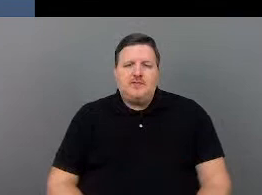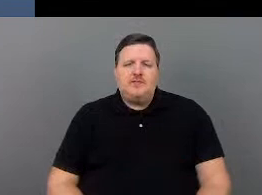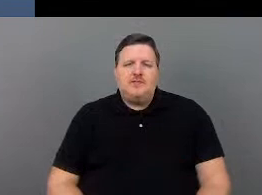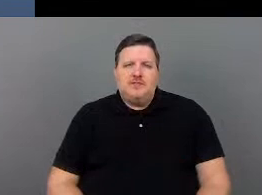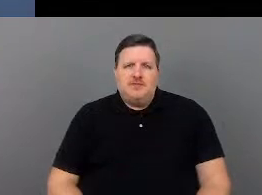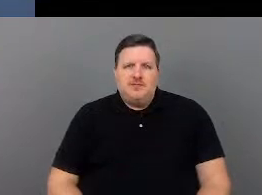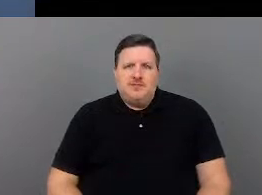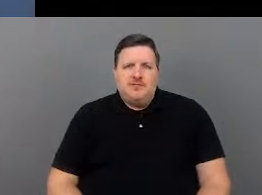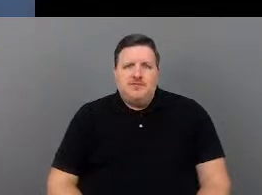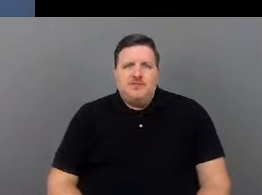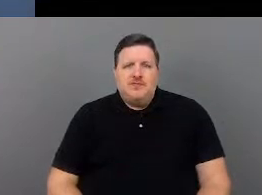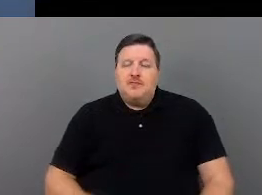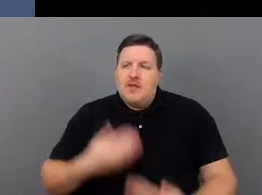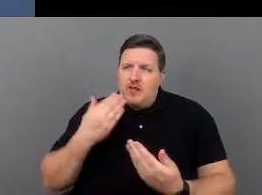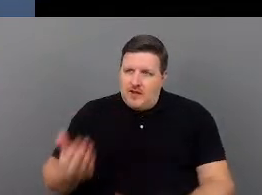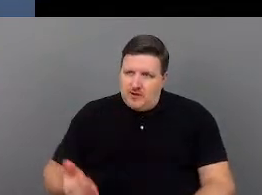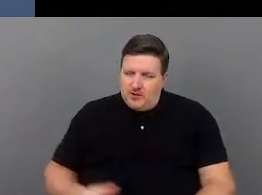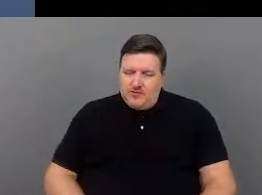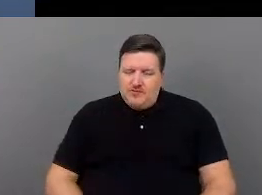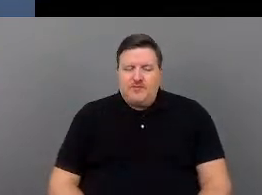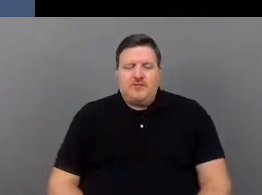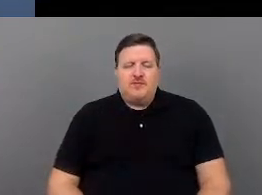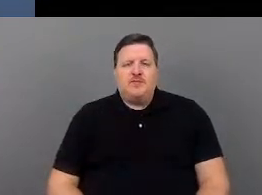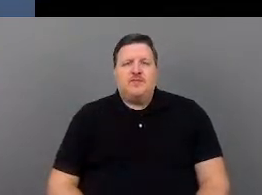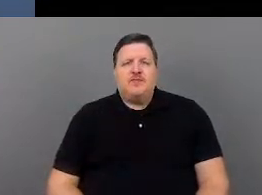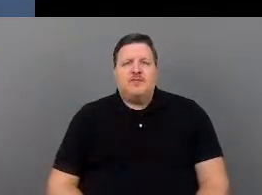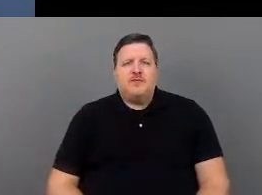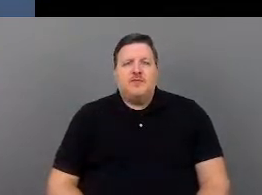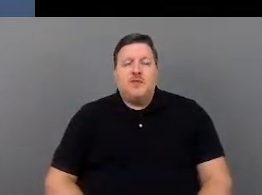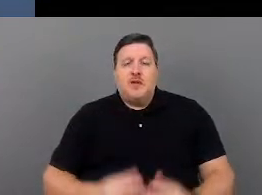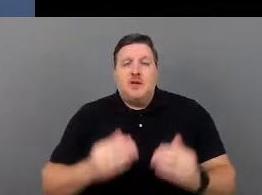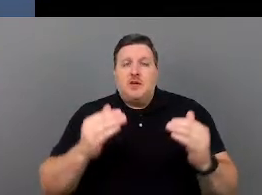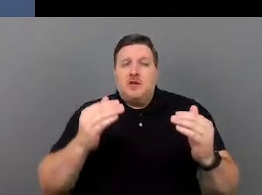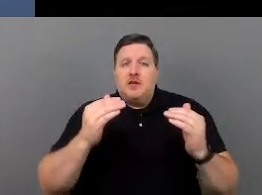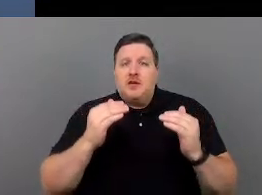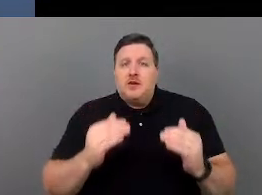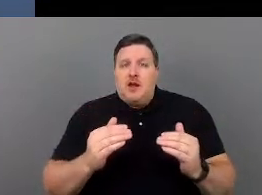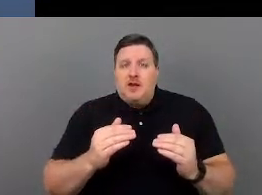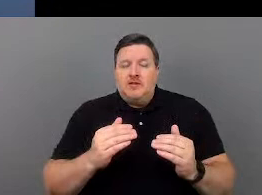ARE 71 THROUGH 75, CAT PHILLIPS , JOYCE COLEMAN, ANDY